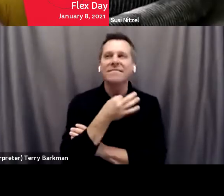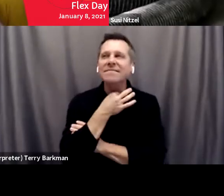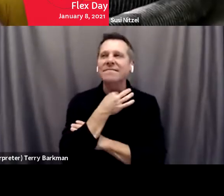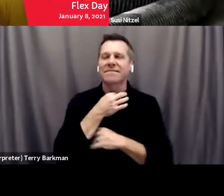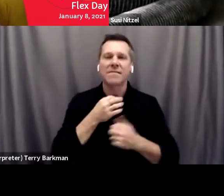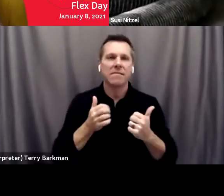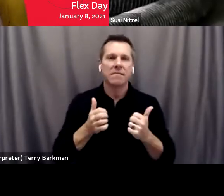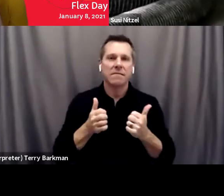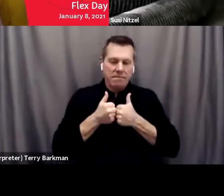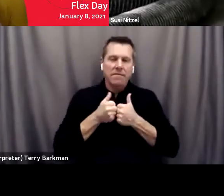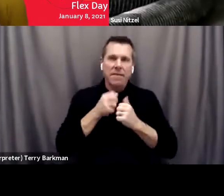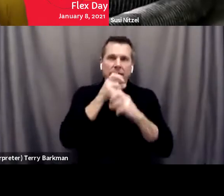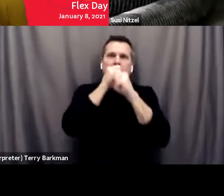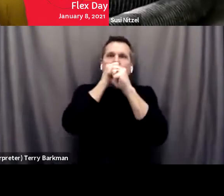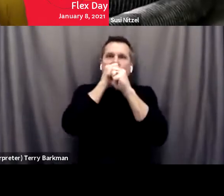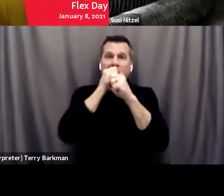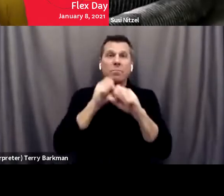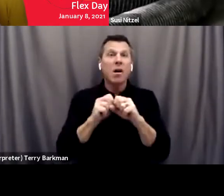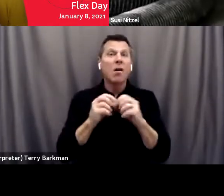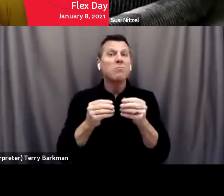from them. So if we made it into a more of a,